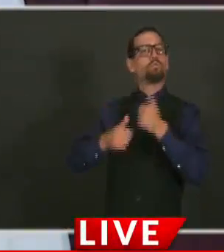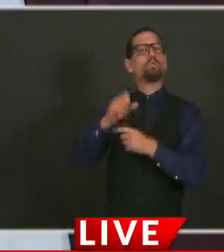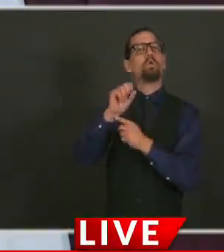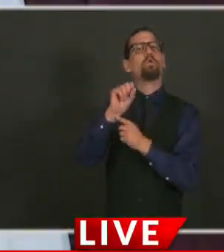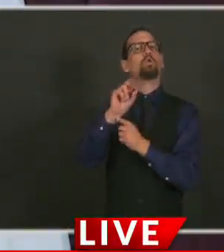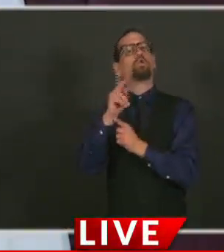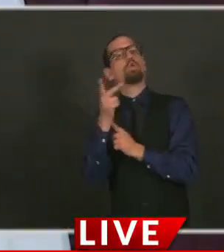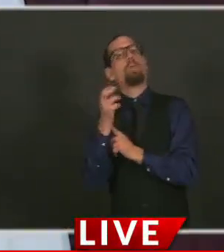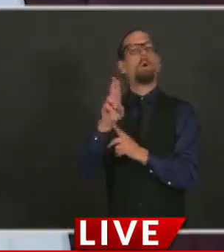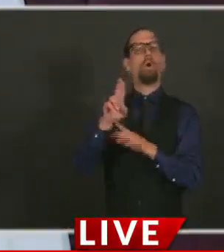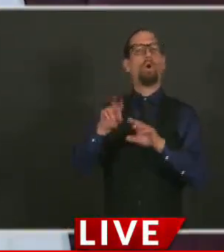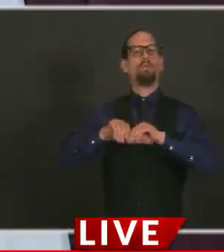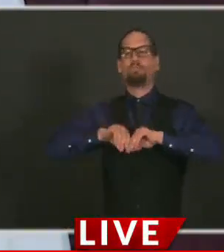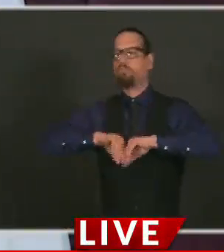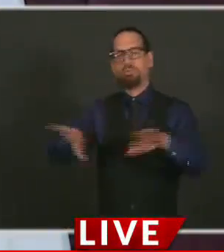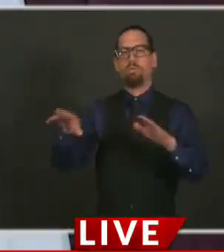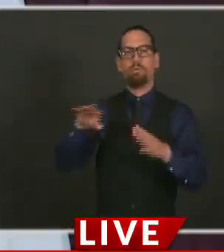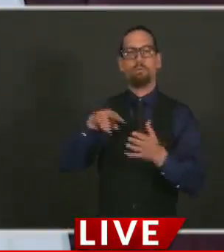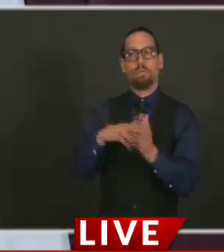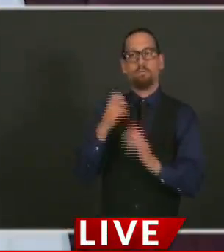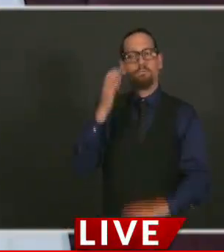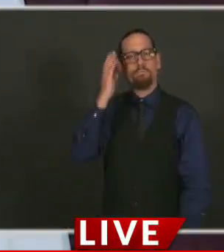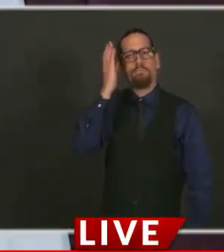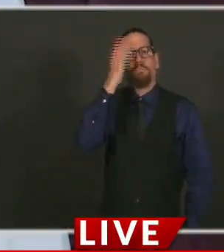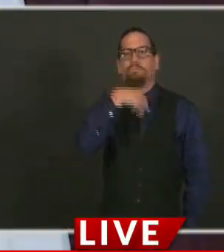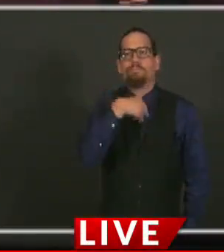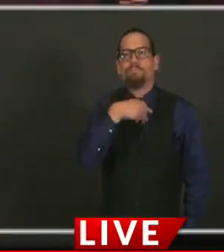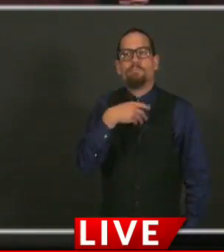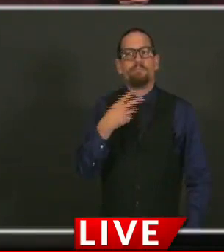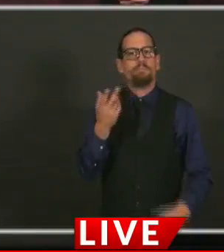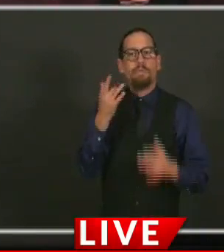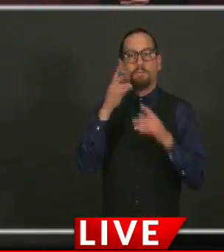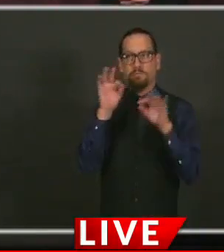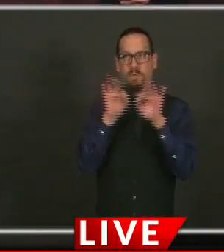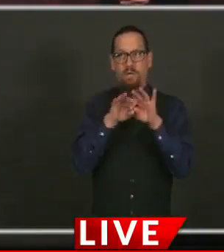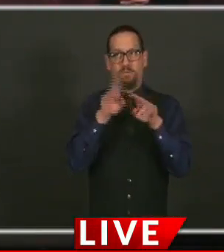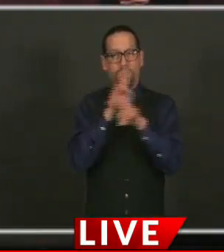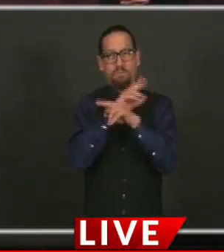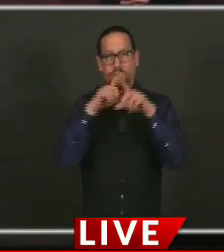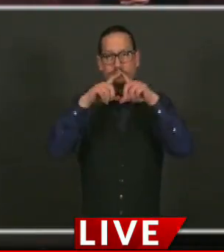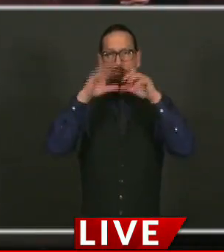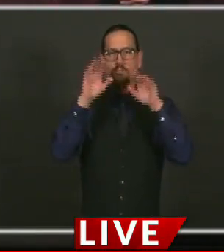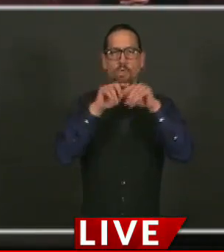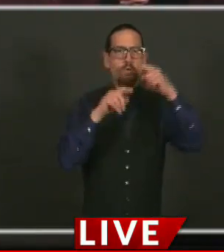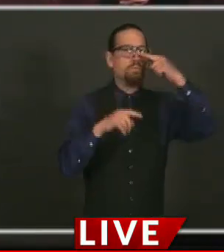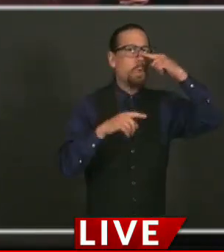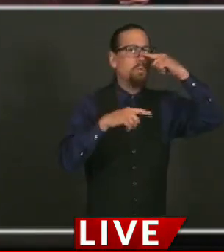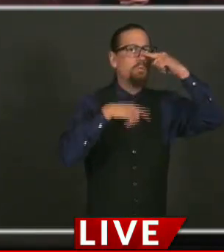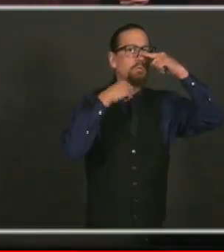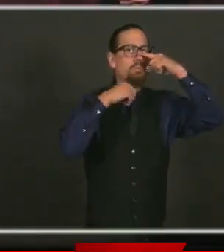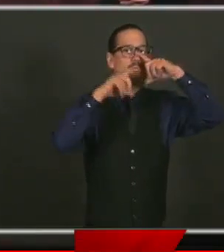THAT WILL MAKE A DIFFERENCE. I MENTIONED SUPER SPREADERS, OR INVISIBLE SPREAD, WEARING A MASK INHIBITS EACH OF THOSE